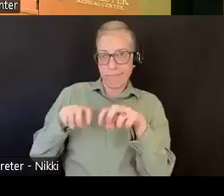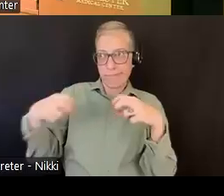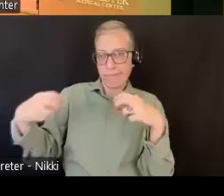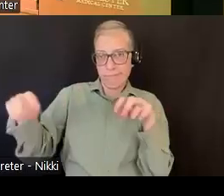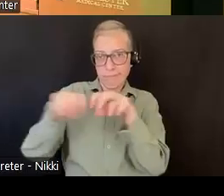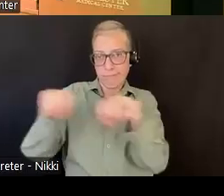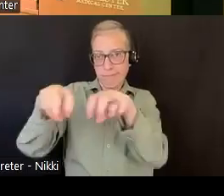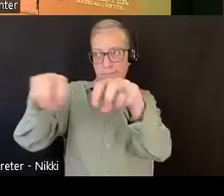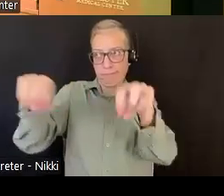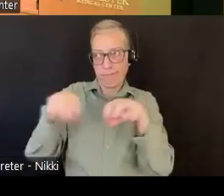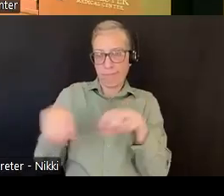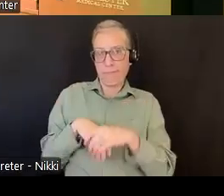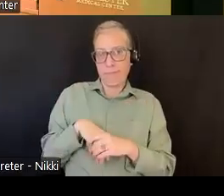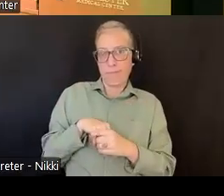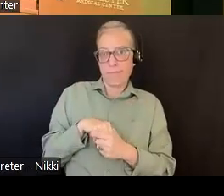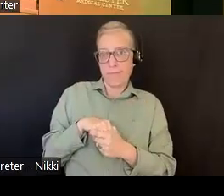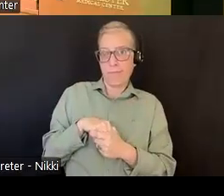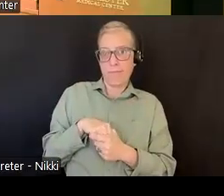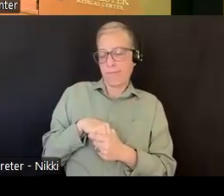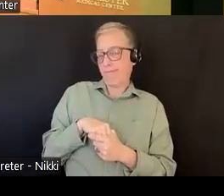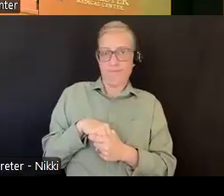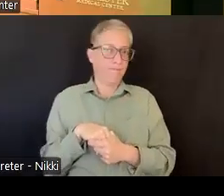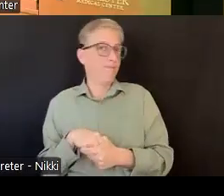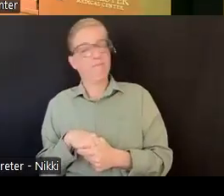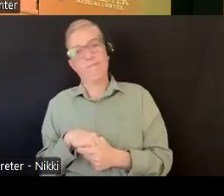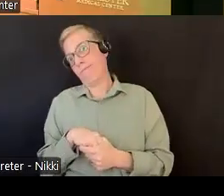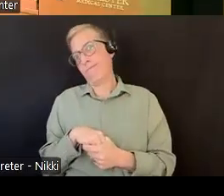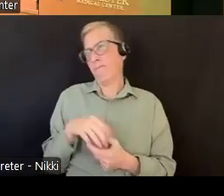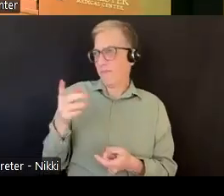I think the whole education system from high school through college and I think medical